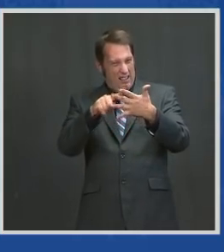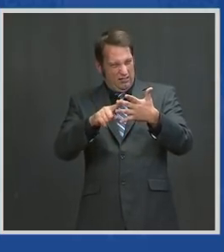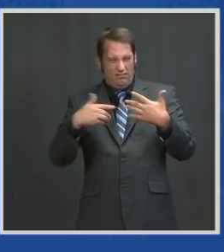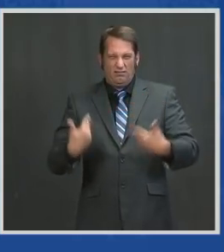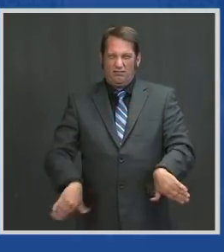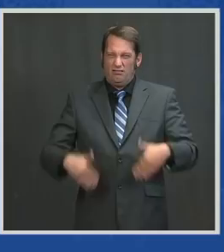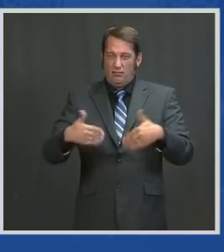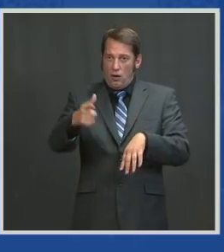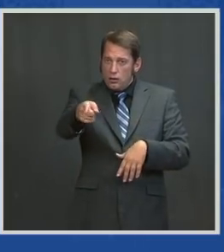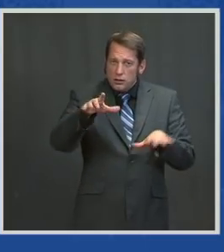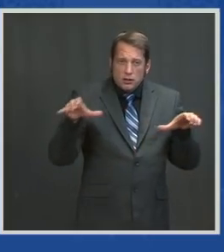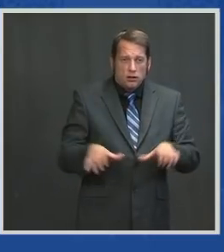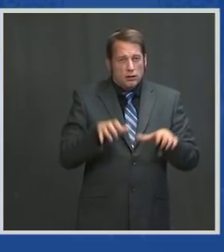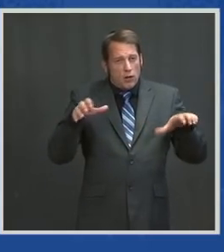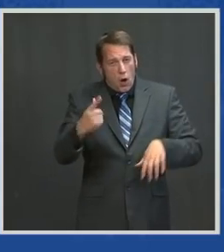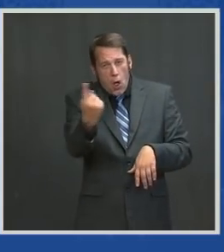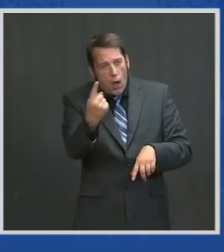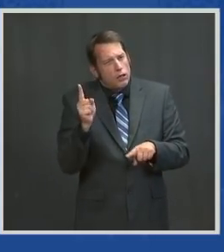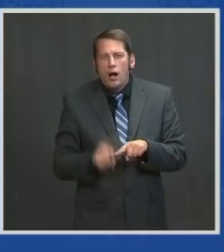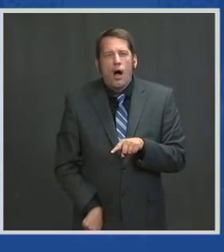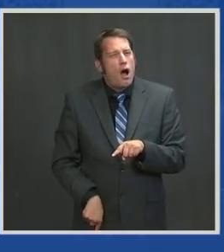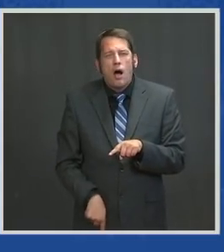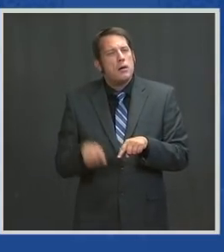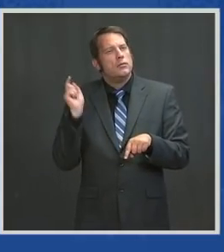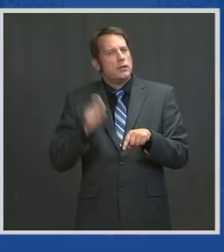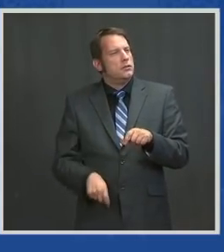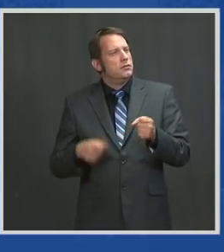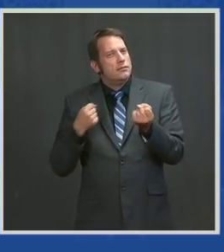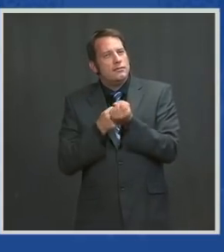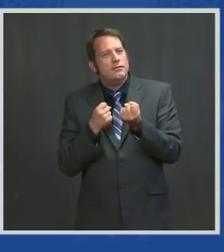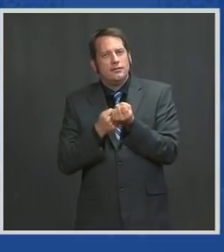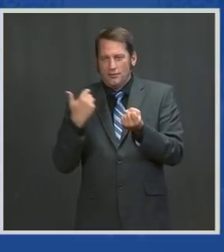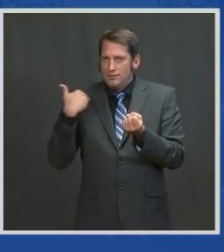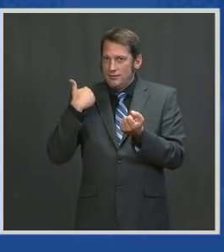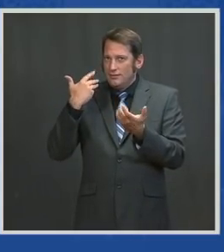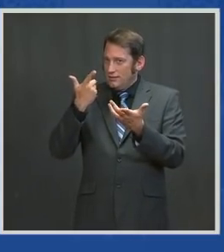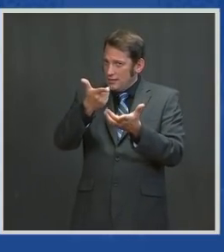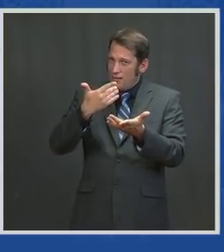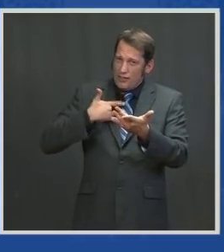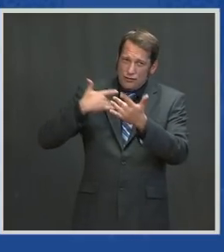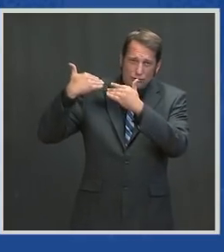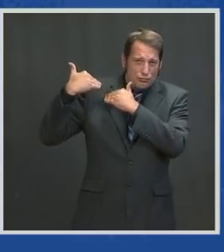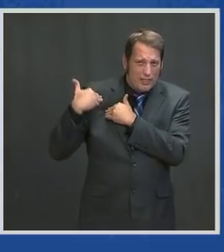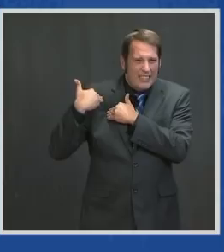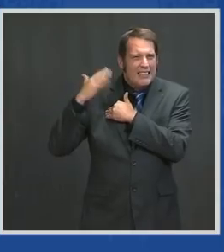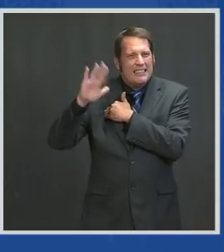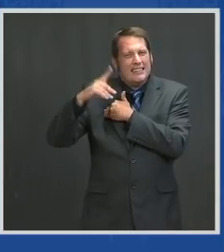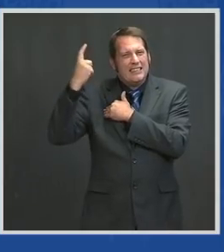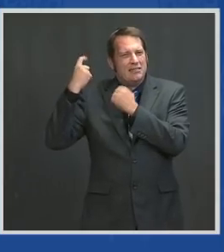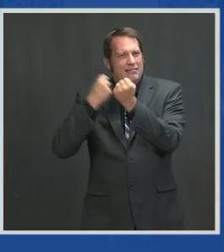We have to help you carry this weight by improving access to mental health resources,